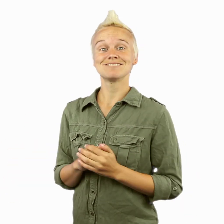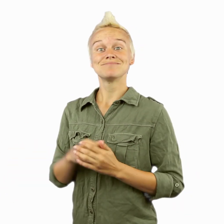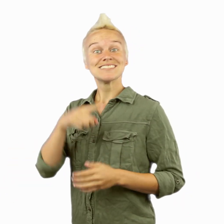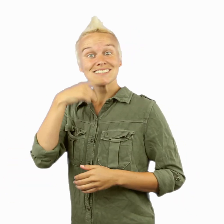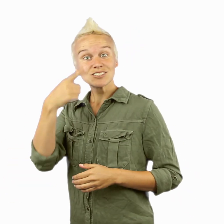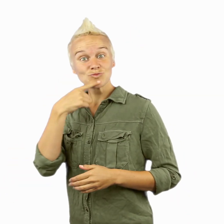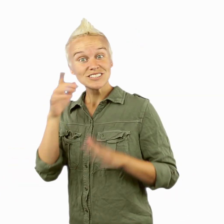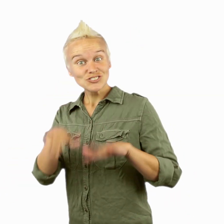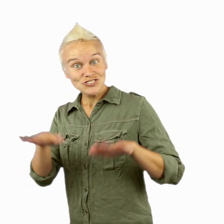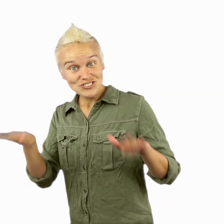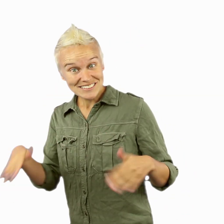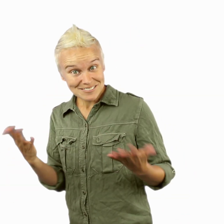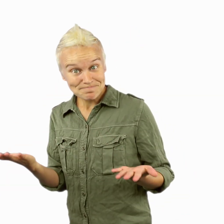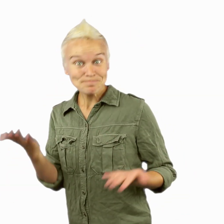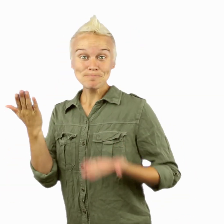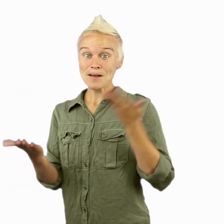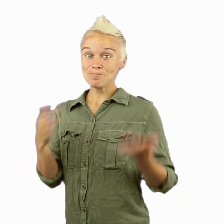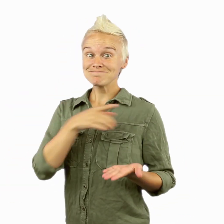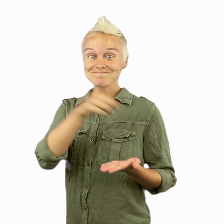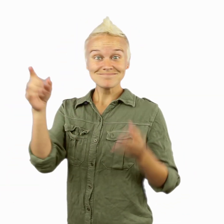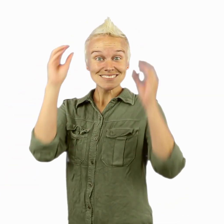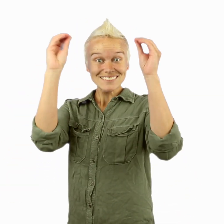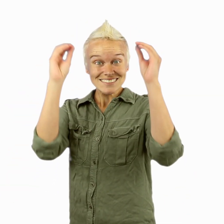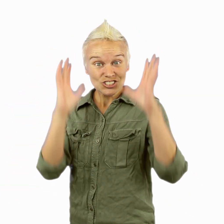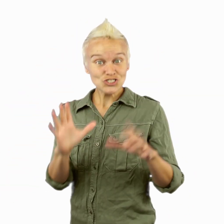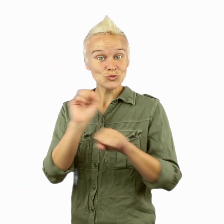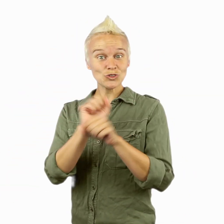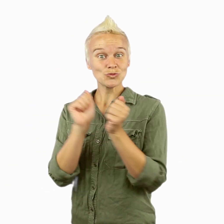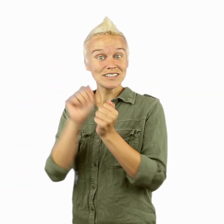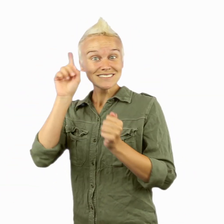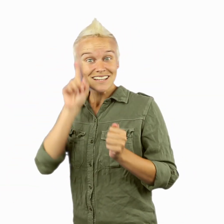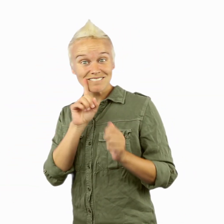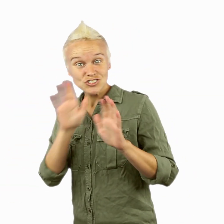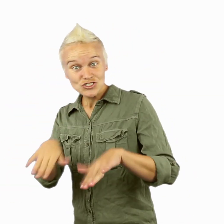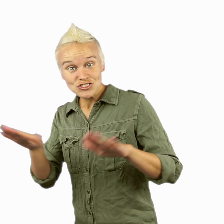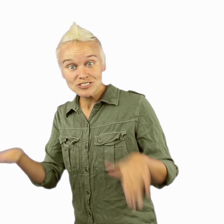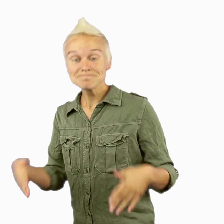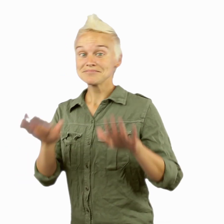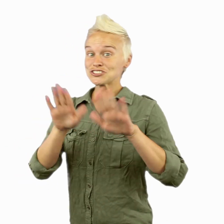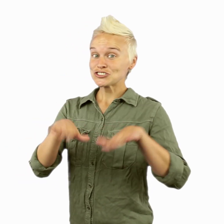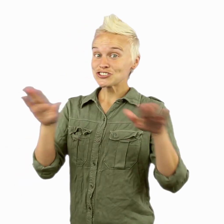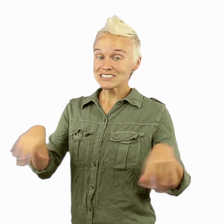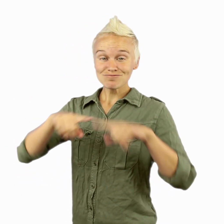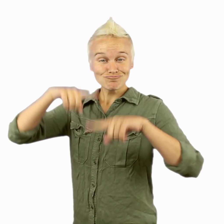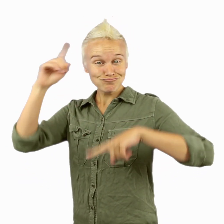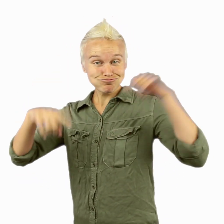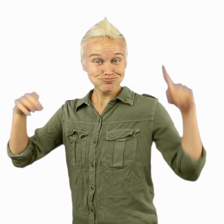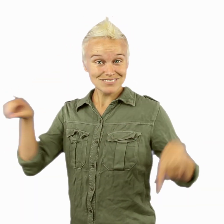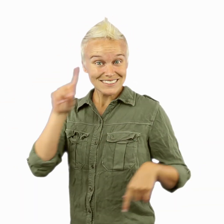or hearing children- Hands Land is for you. If you're a teacher working with deaf children, children with disabilities,